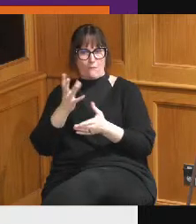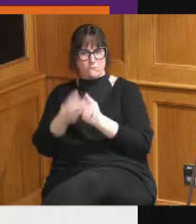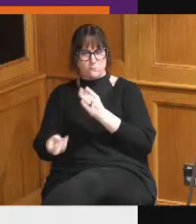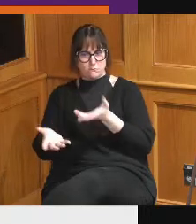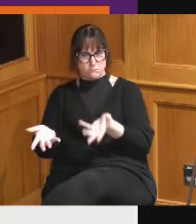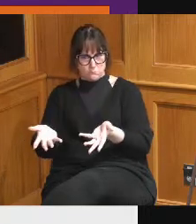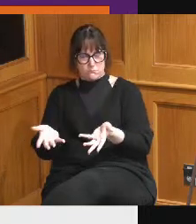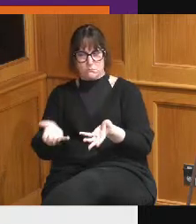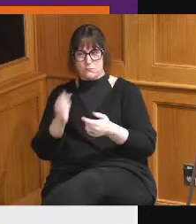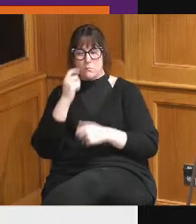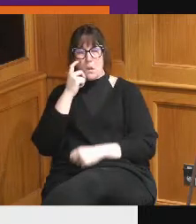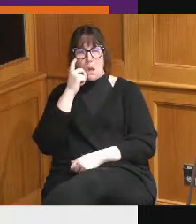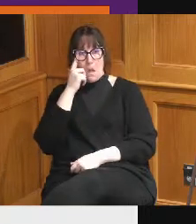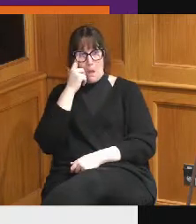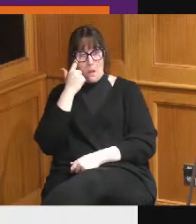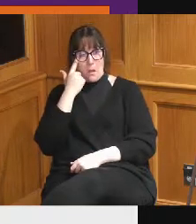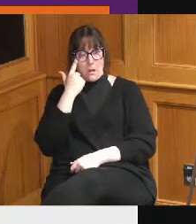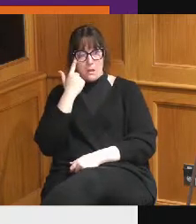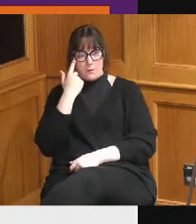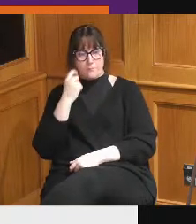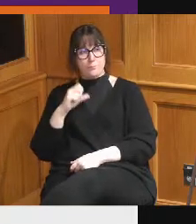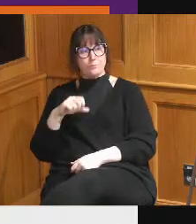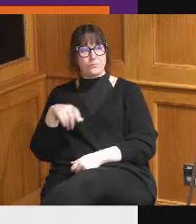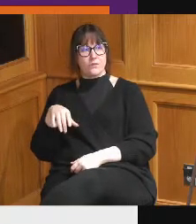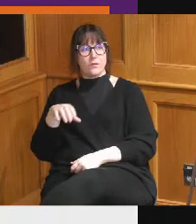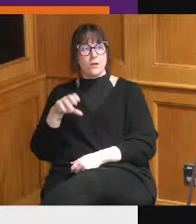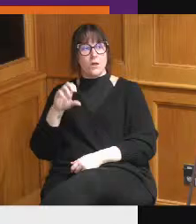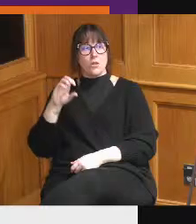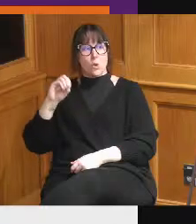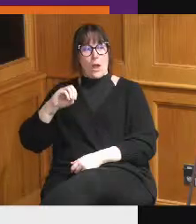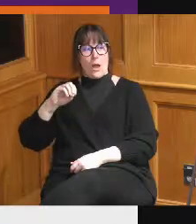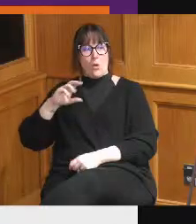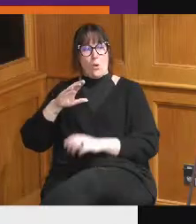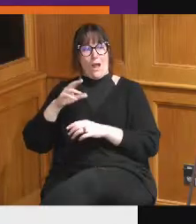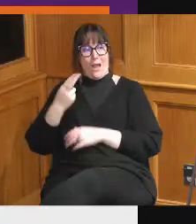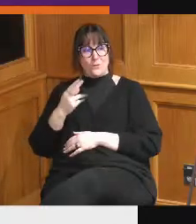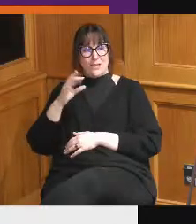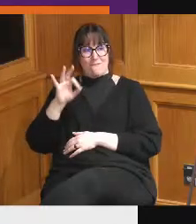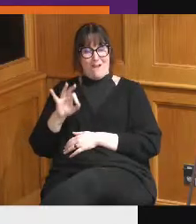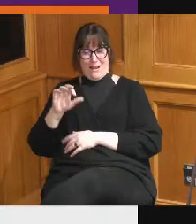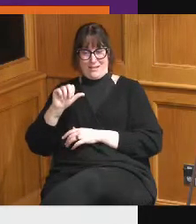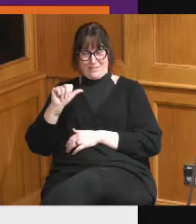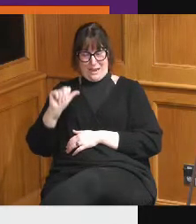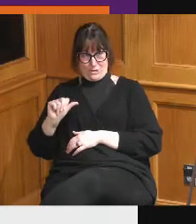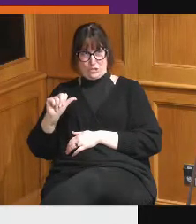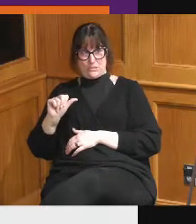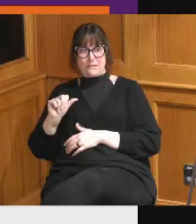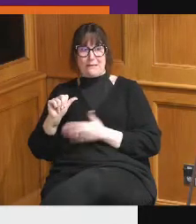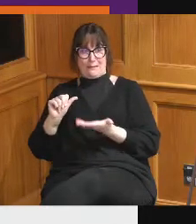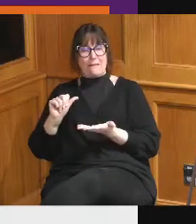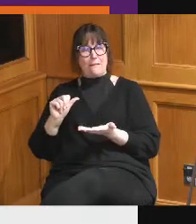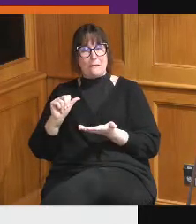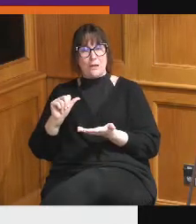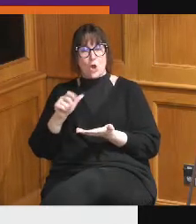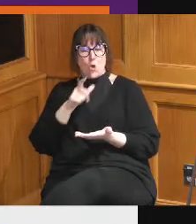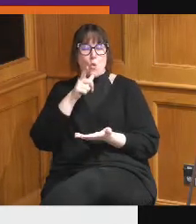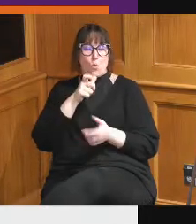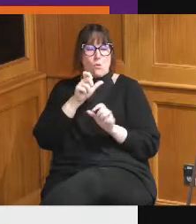there were some the Ohio Housing Finance Agency has these rules they publish every two years which is basically like how they're going to ask who's who can get this tax credit what are the rules